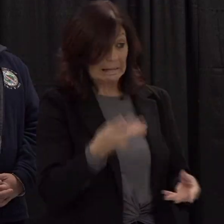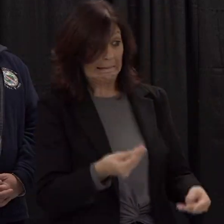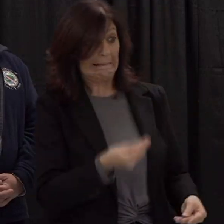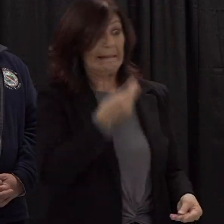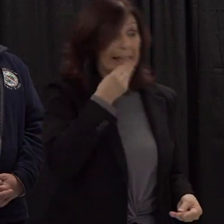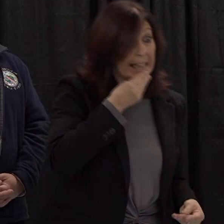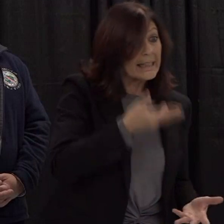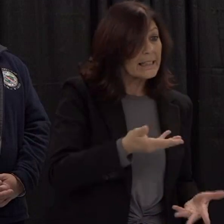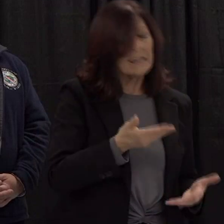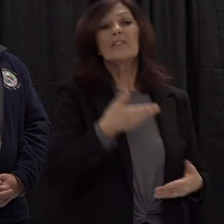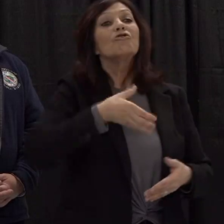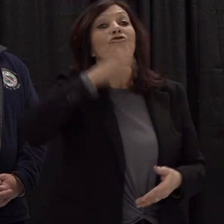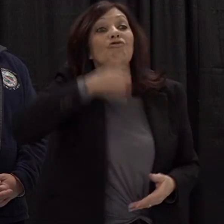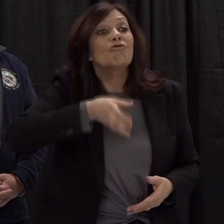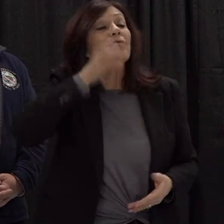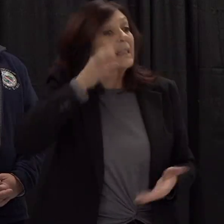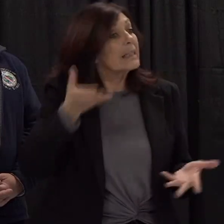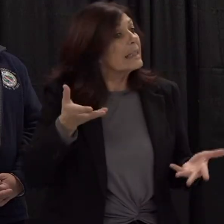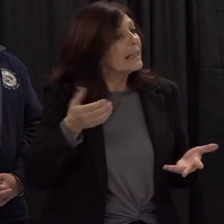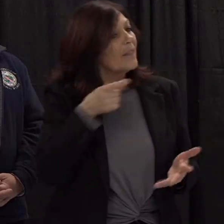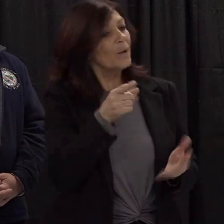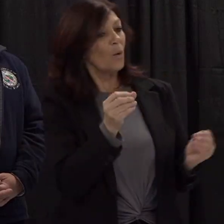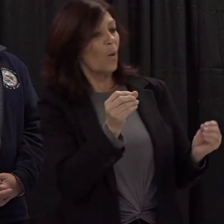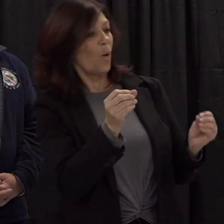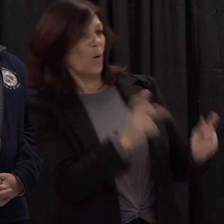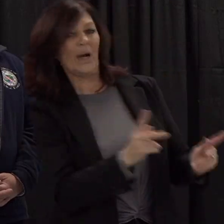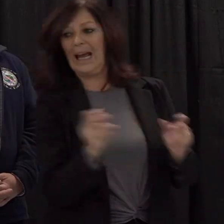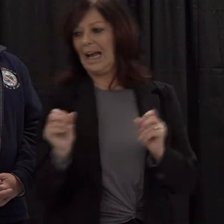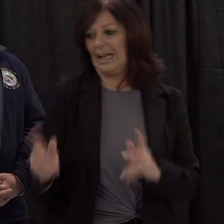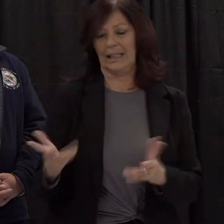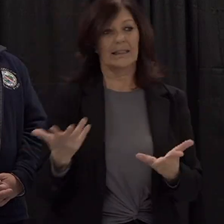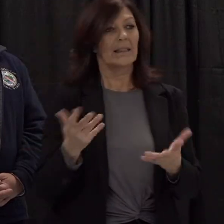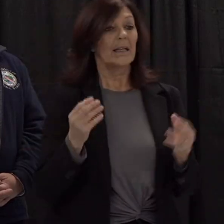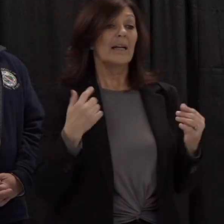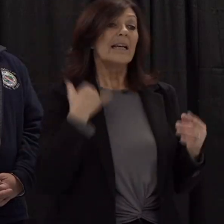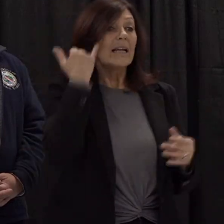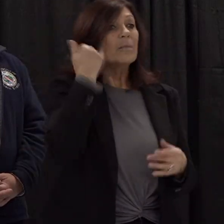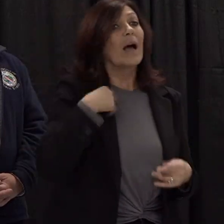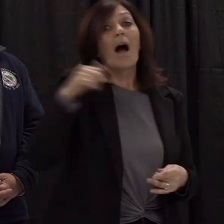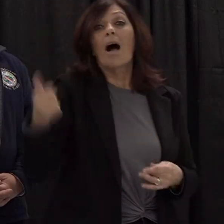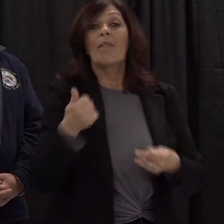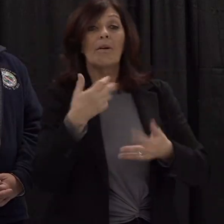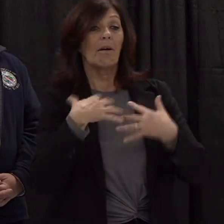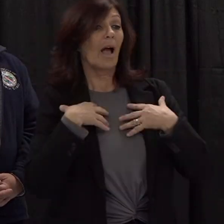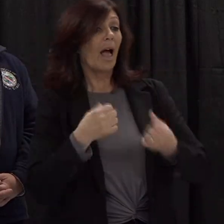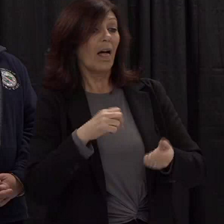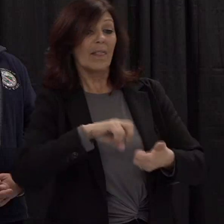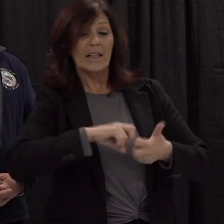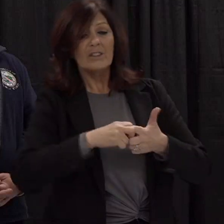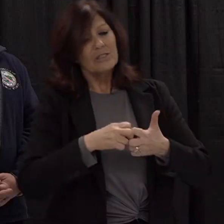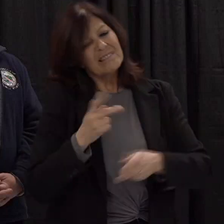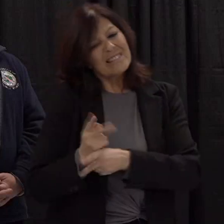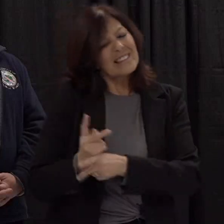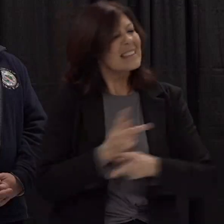their food and they're drinking and that they're OK and there's no other health conditions that they have that really needs to be addressed. So it's really important where